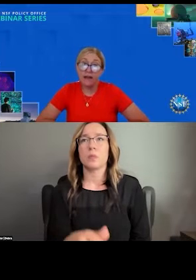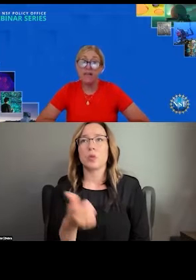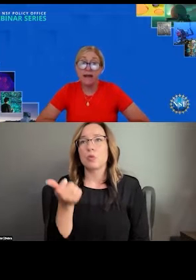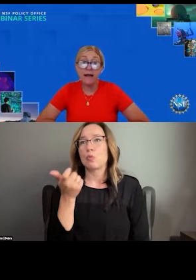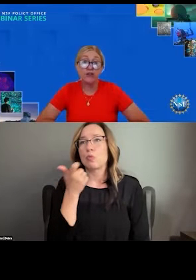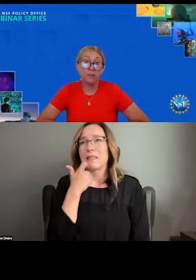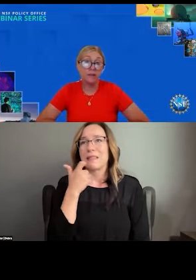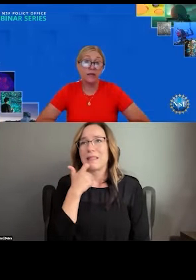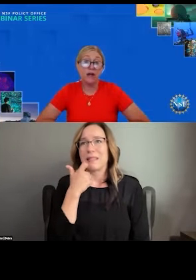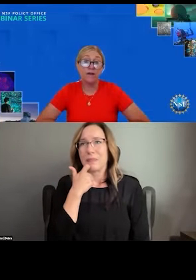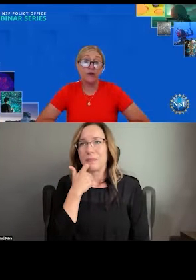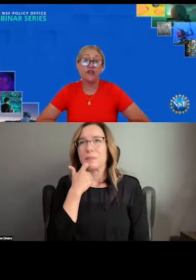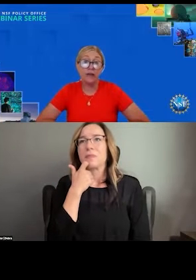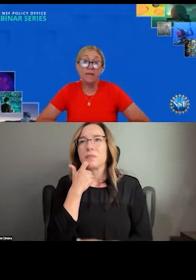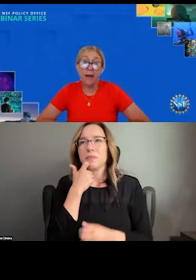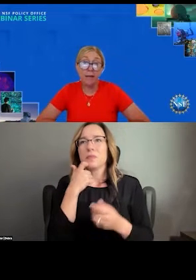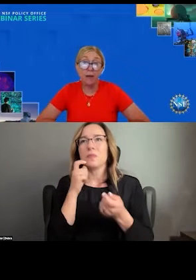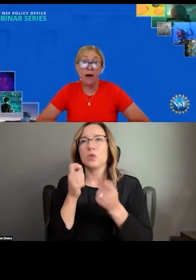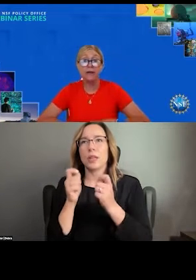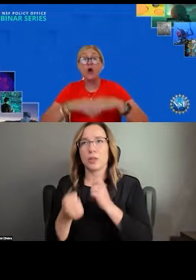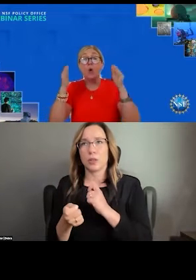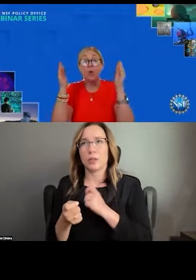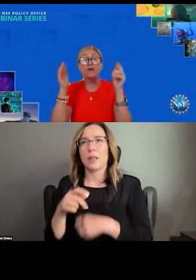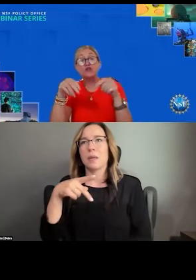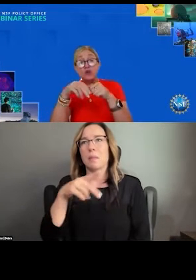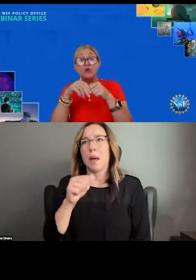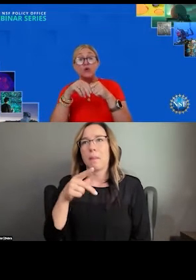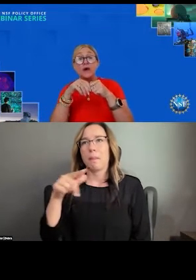in the eligibility coverage in the PAPP Guide was to